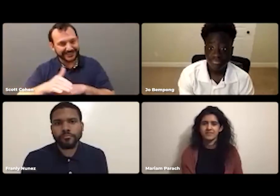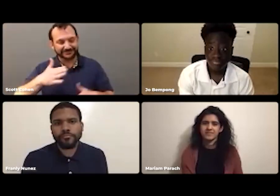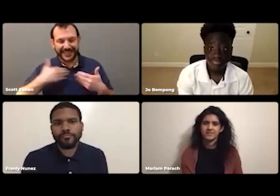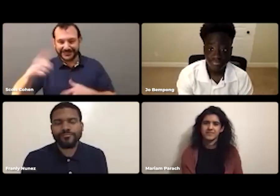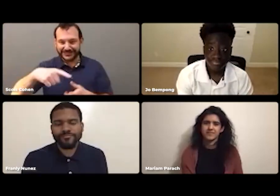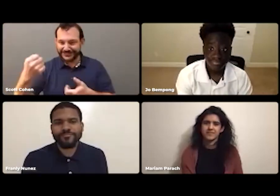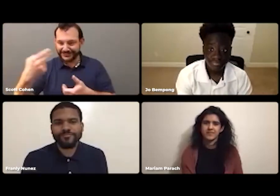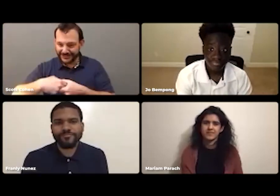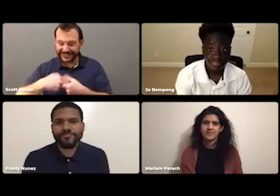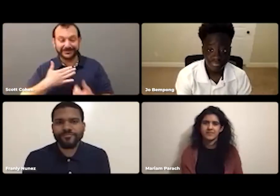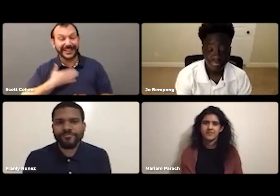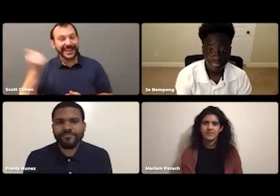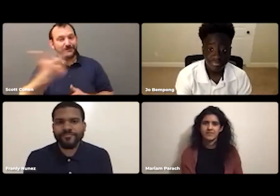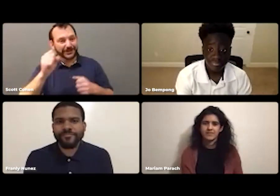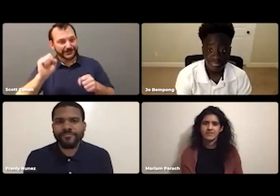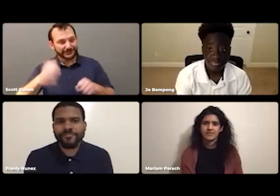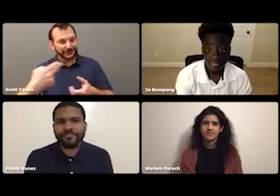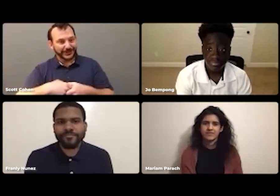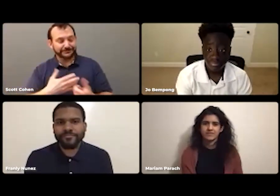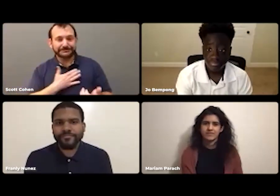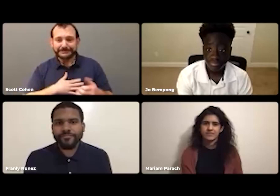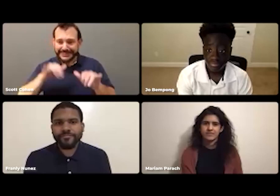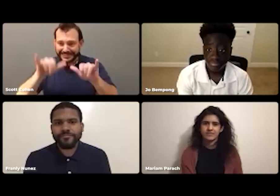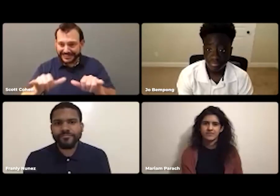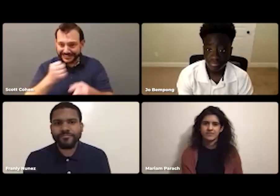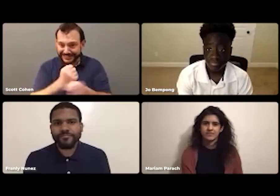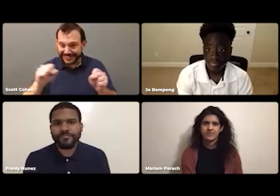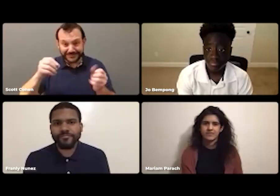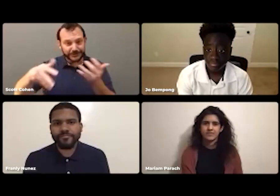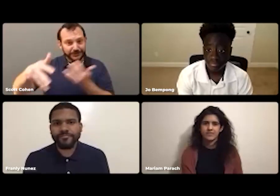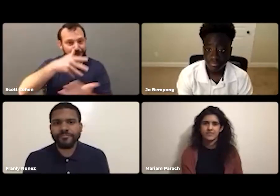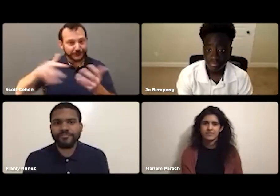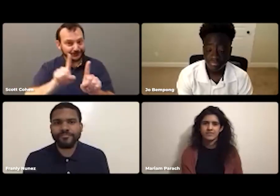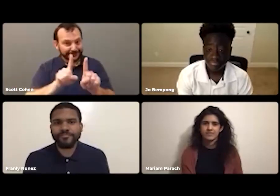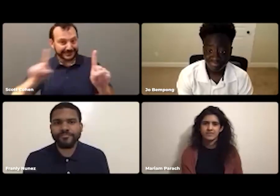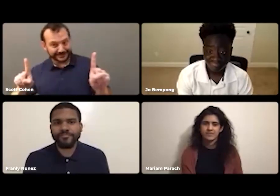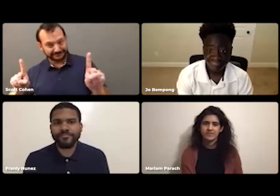Thanks again to our audience for being here.